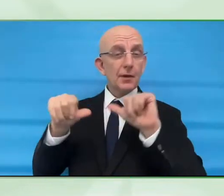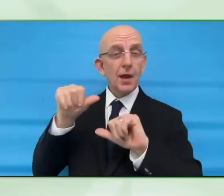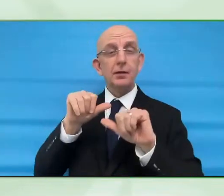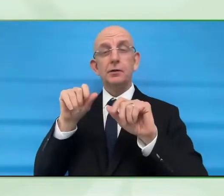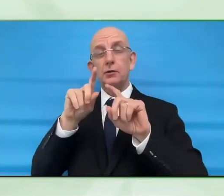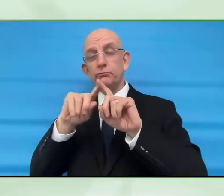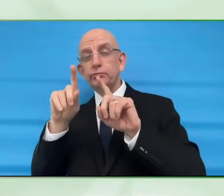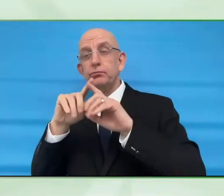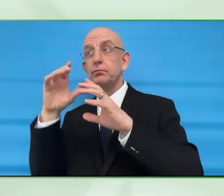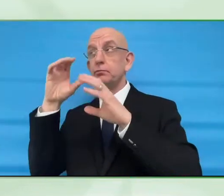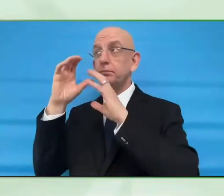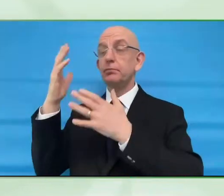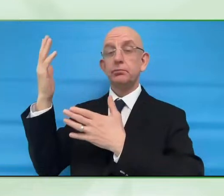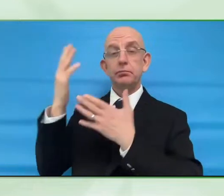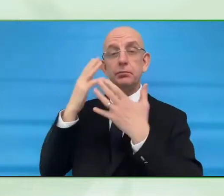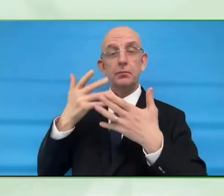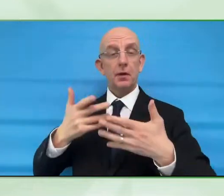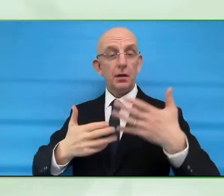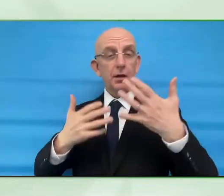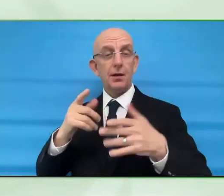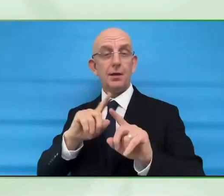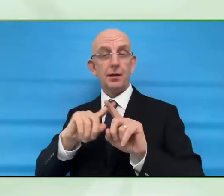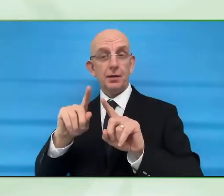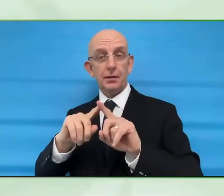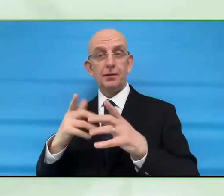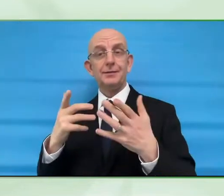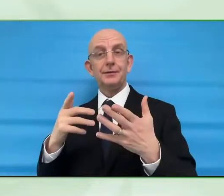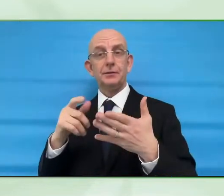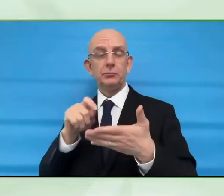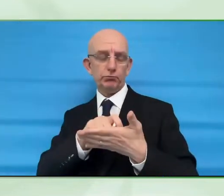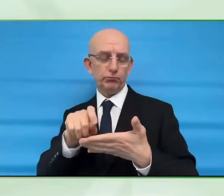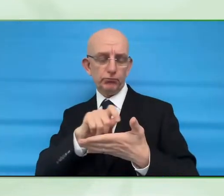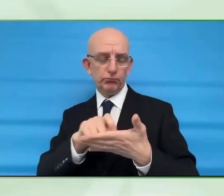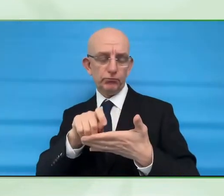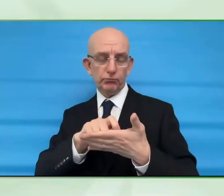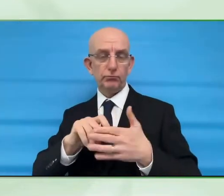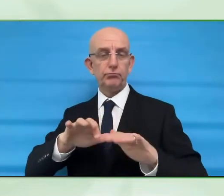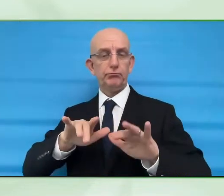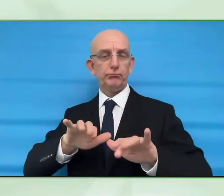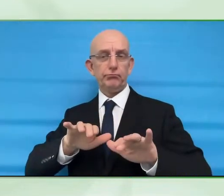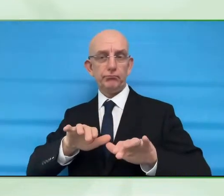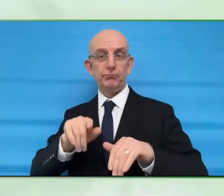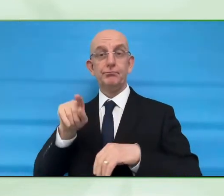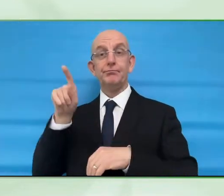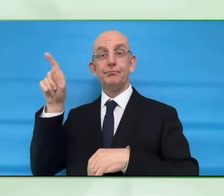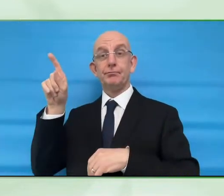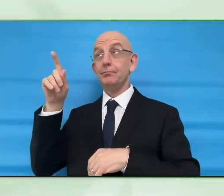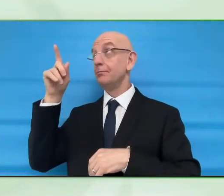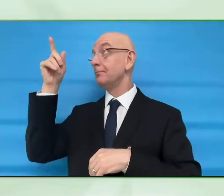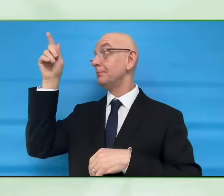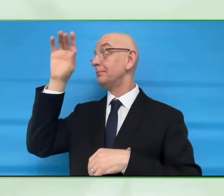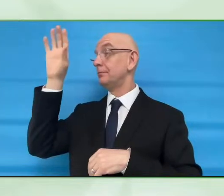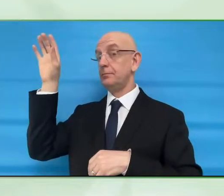You have been involved for quite some time as some of the big areas of getting a good access to good education? Confidence in themselves, believing they can learn something. Teachers might be barriers.